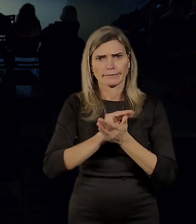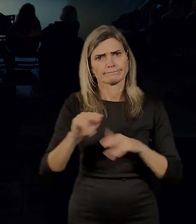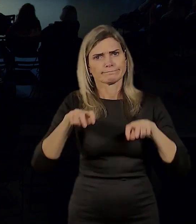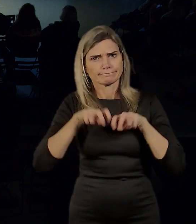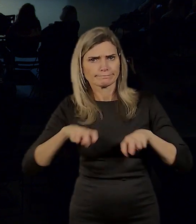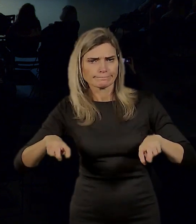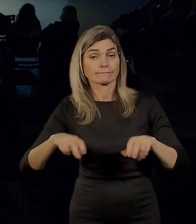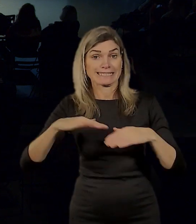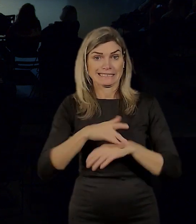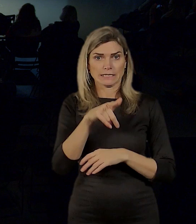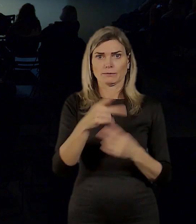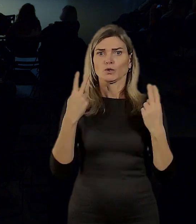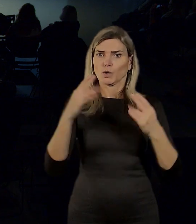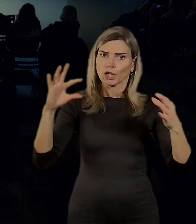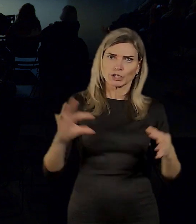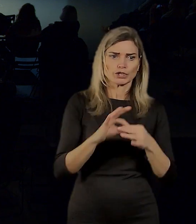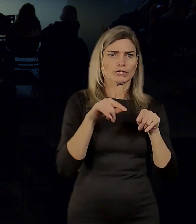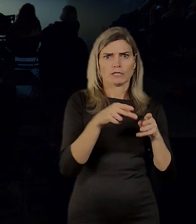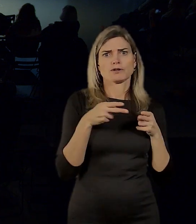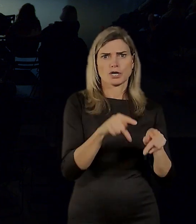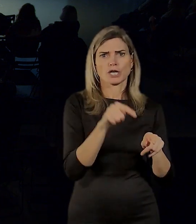the possibility of changing rooms, toilets, and possibly even a café